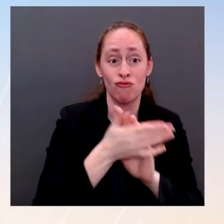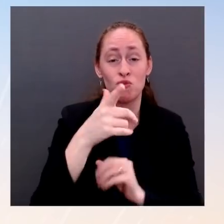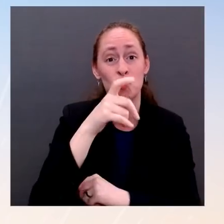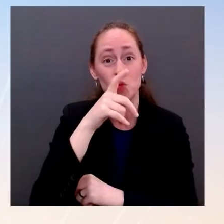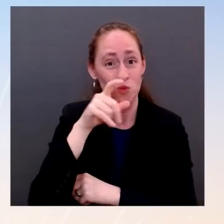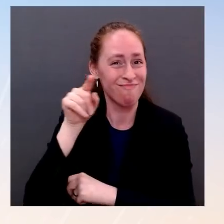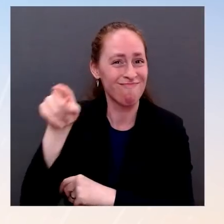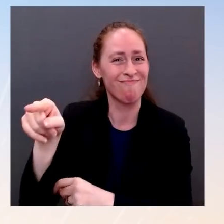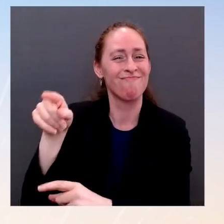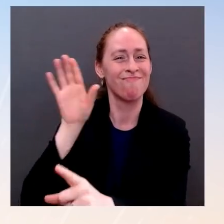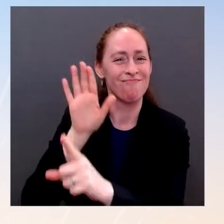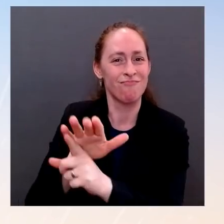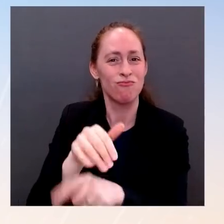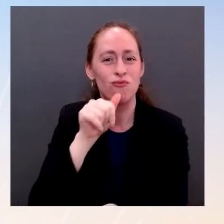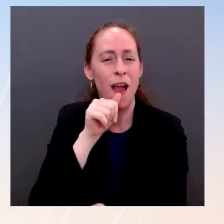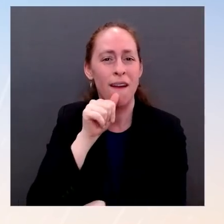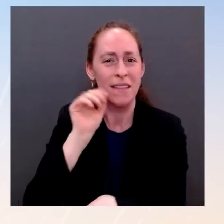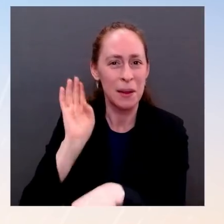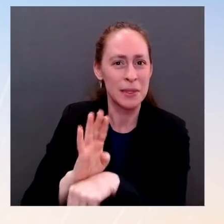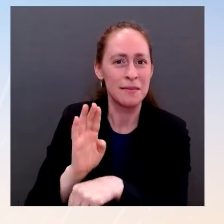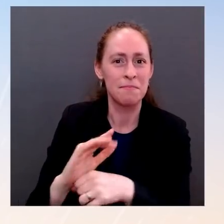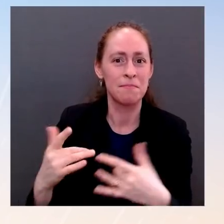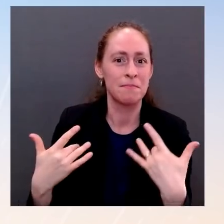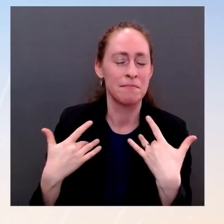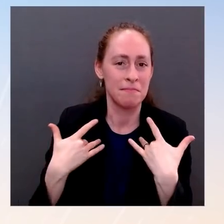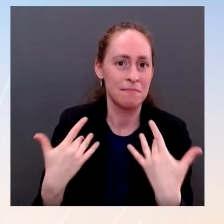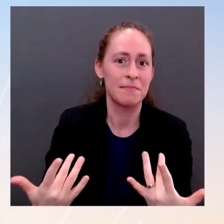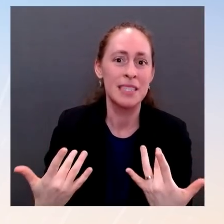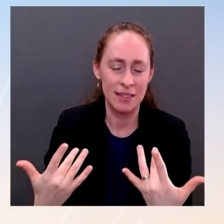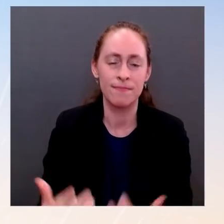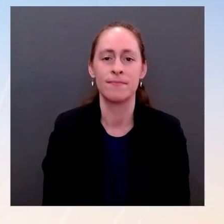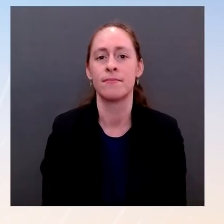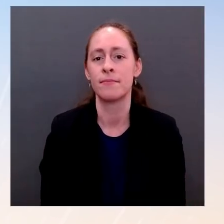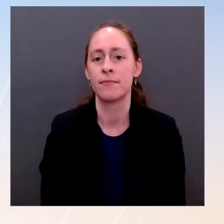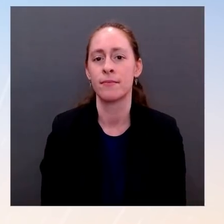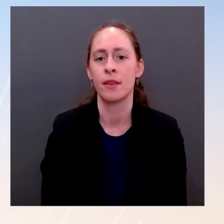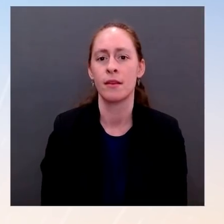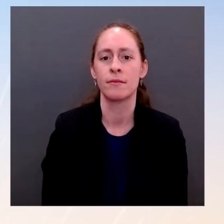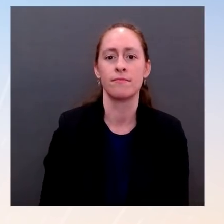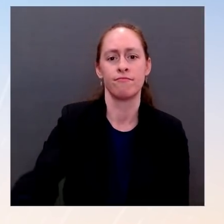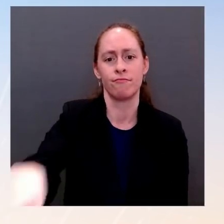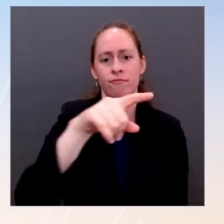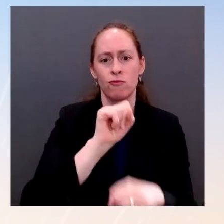to share sensitive information and, most importantly, to outline specific steps companies